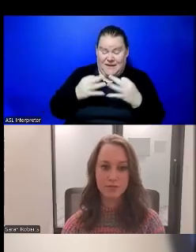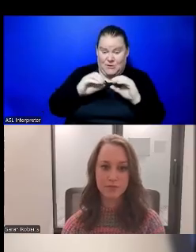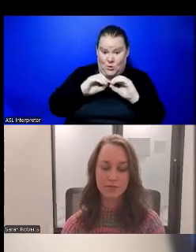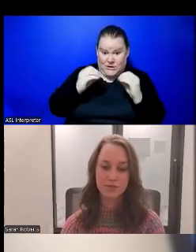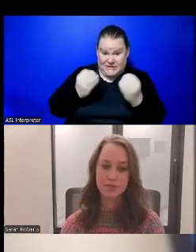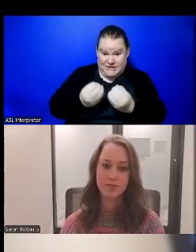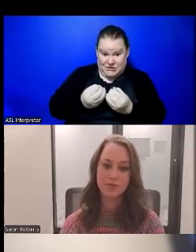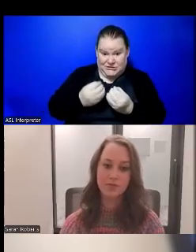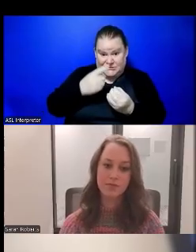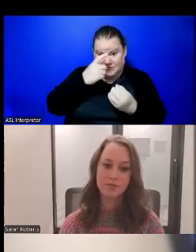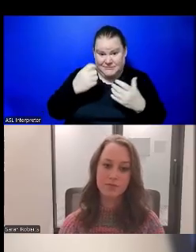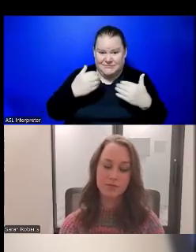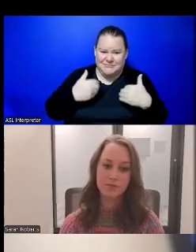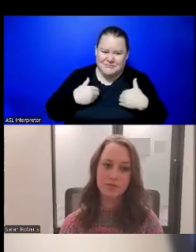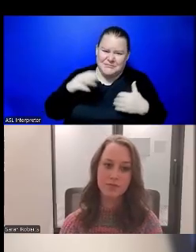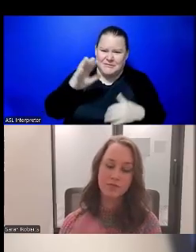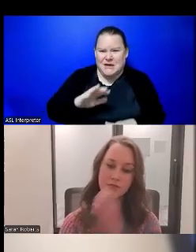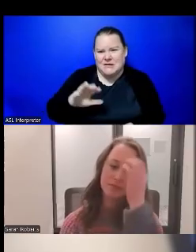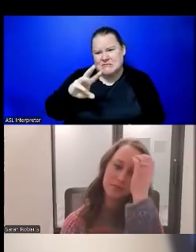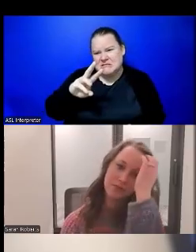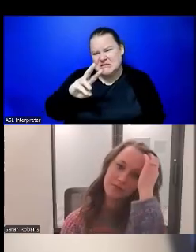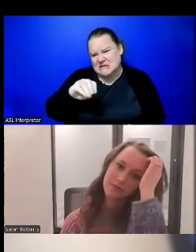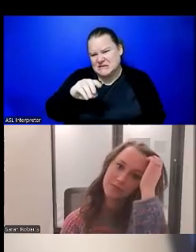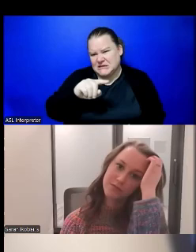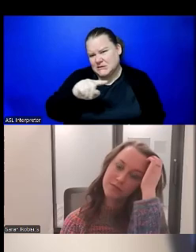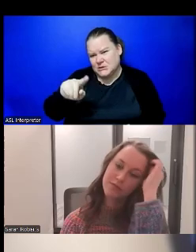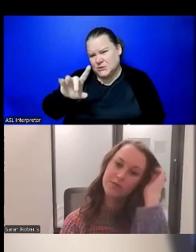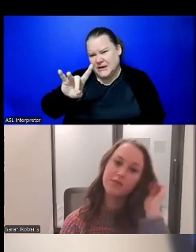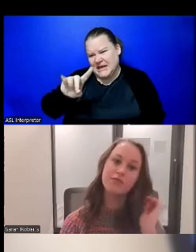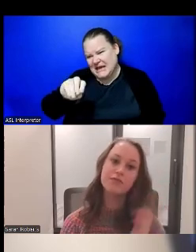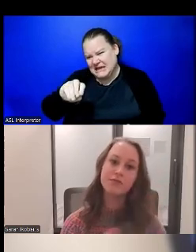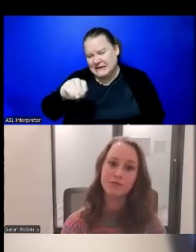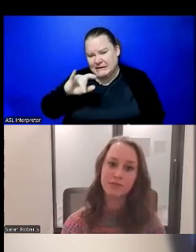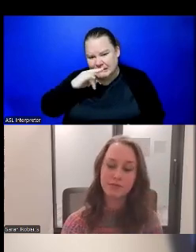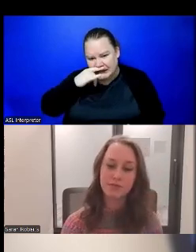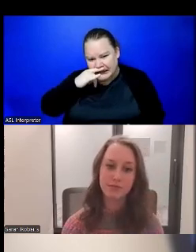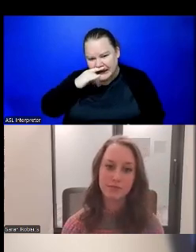probably 60 and 80 kids and adults with prader willi